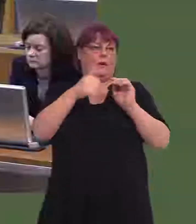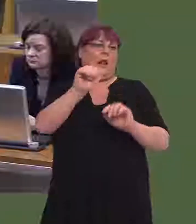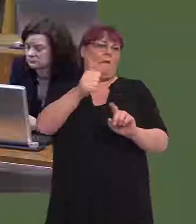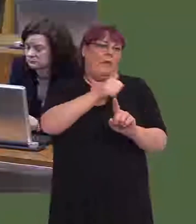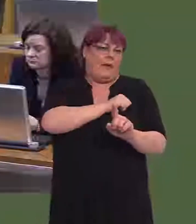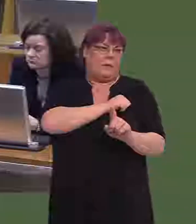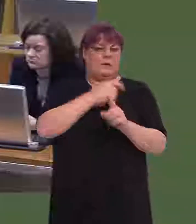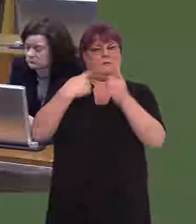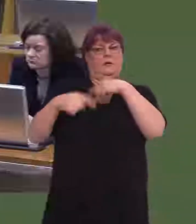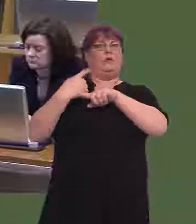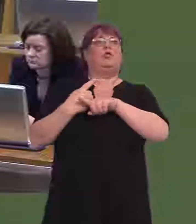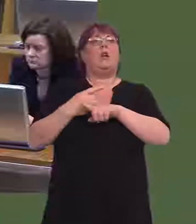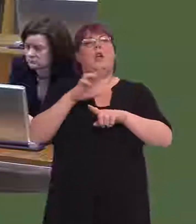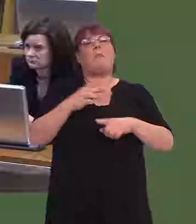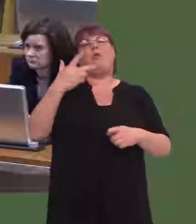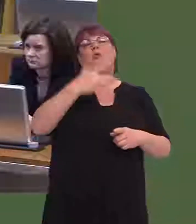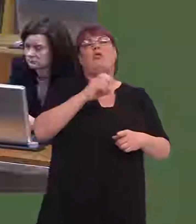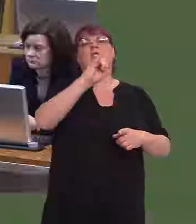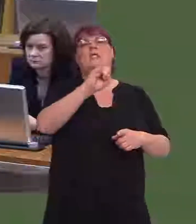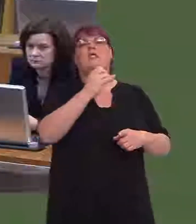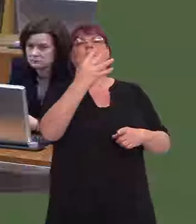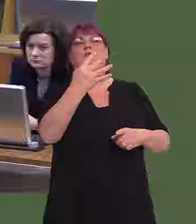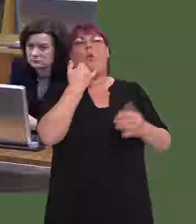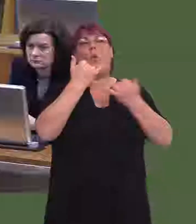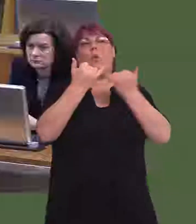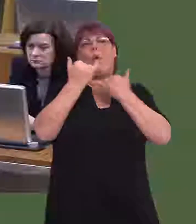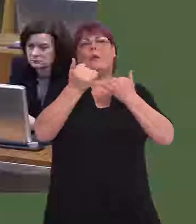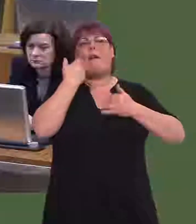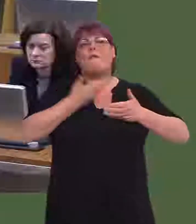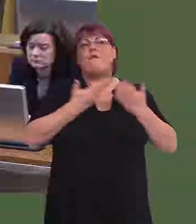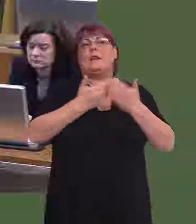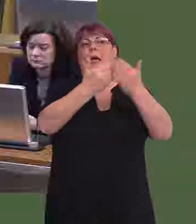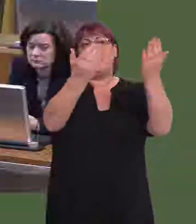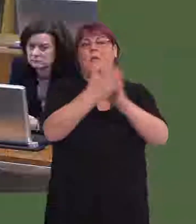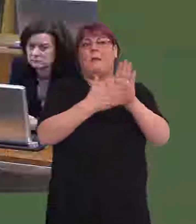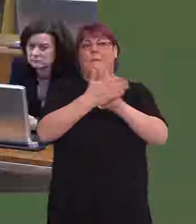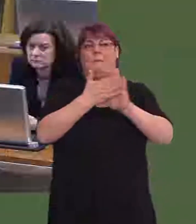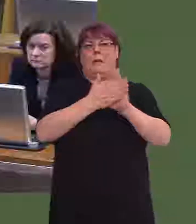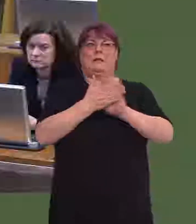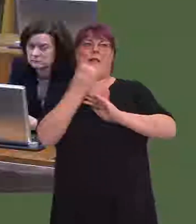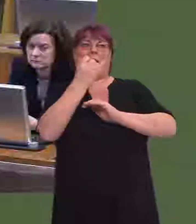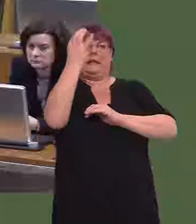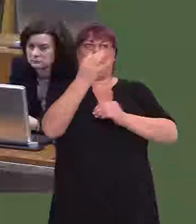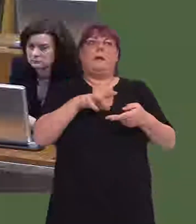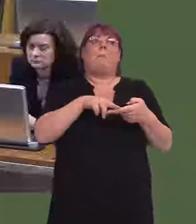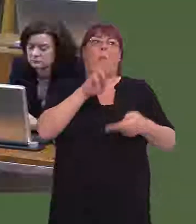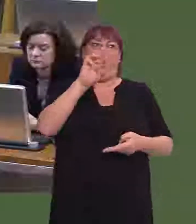is an average of 362 calls per day. That's 14 per cent up on the daily average for November 2017, and 9 per cent up on the